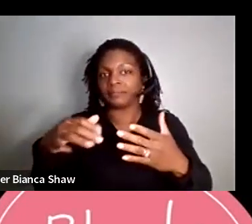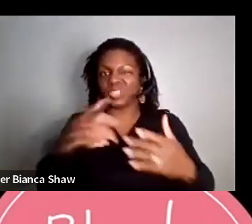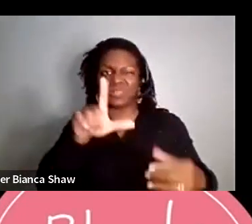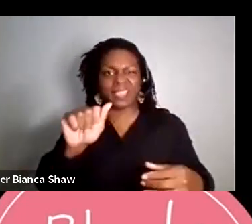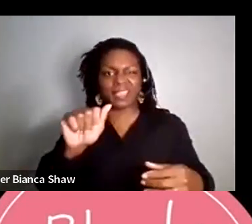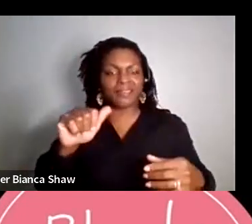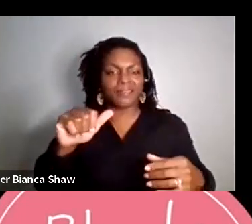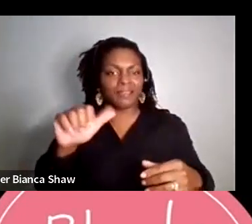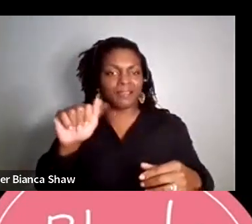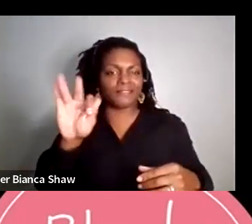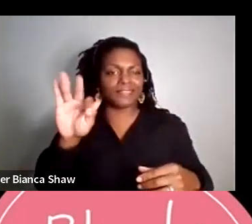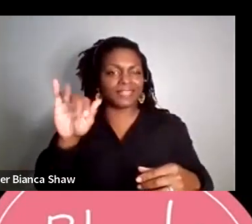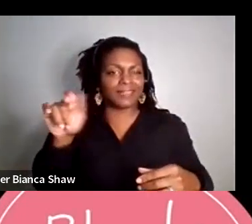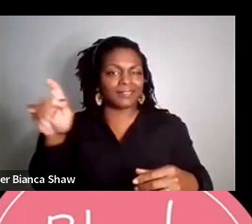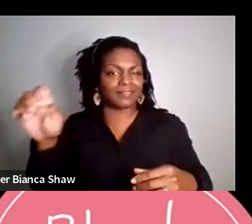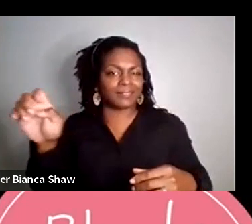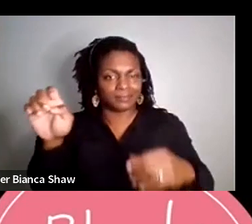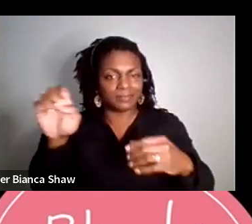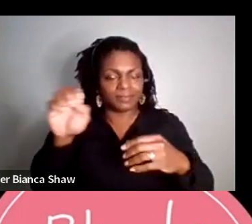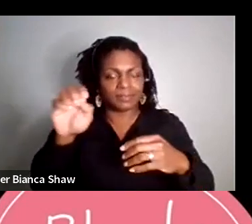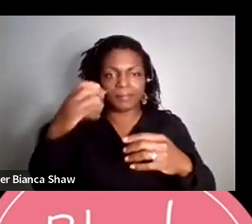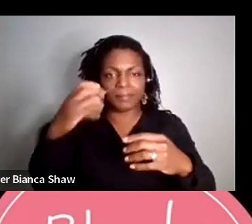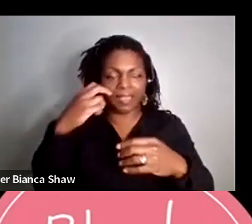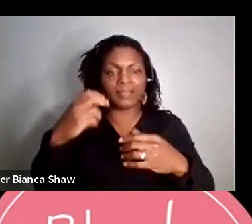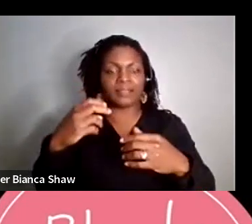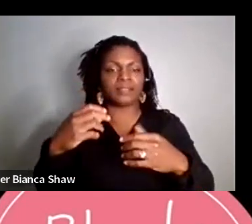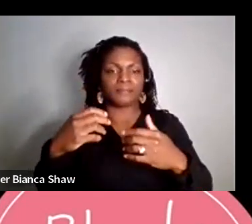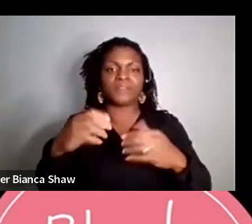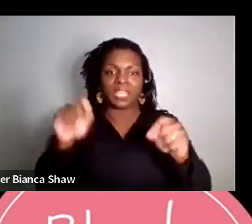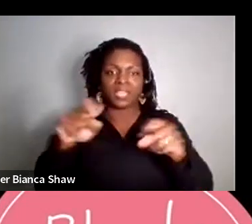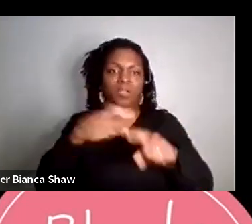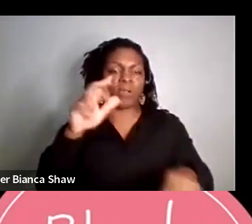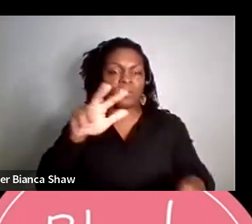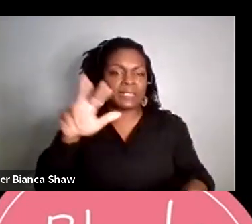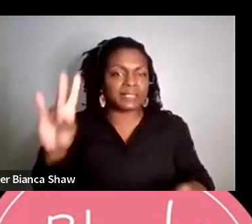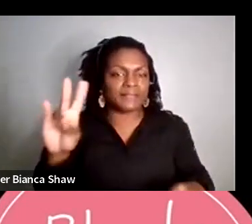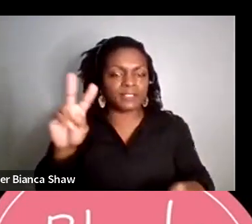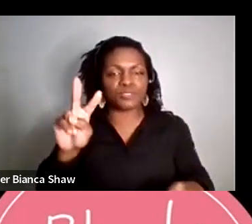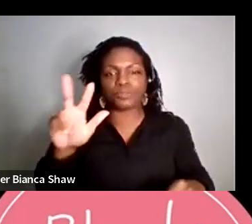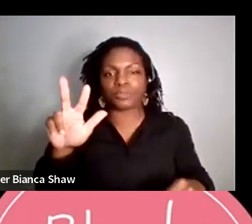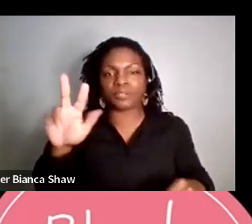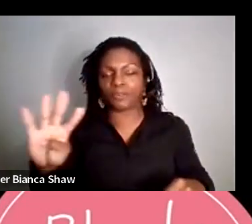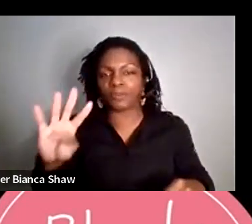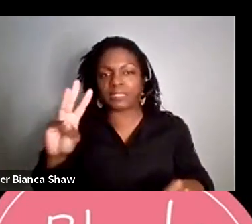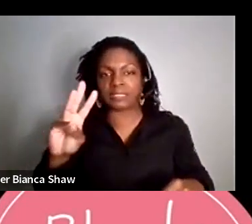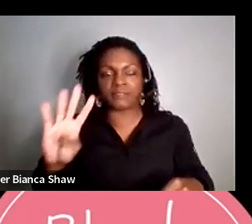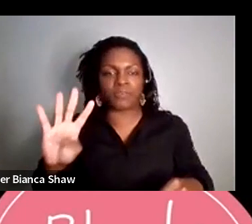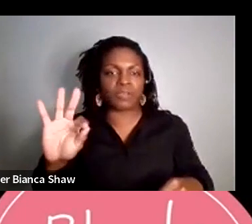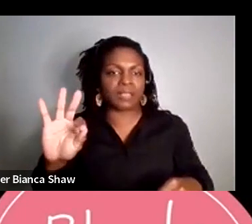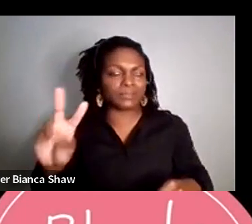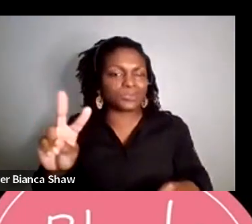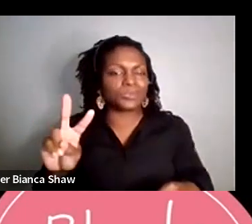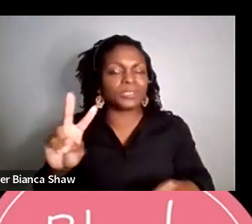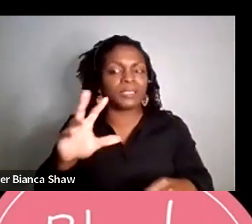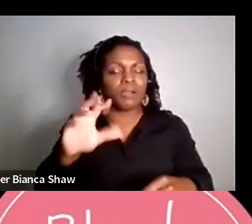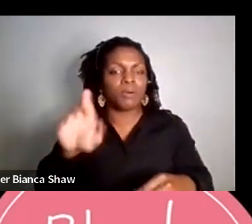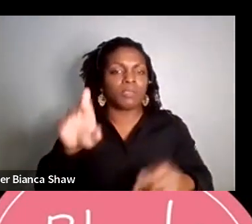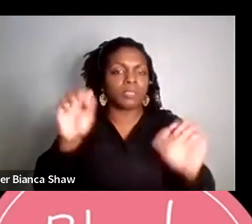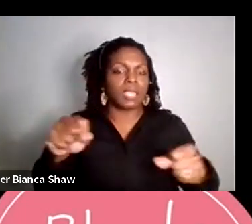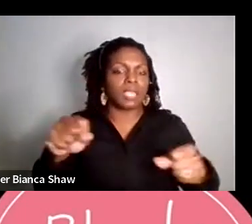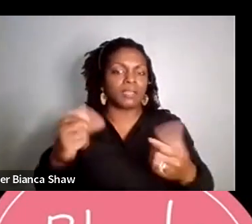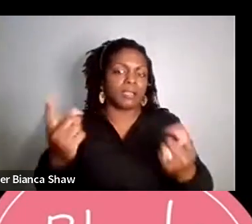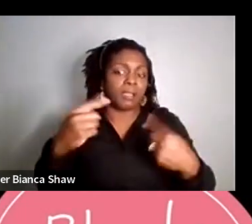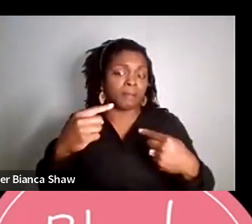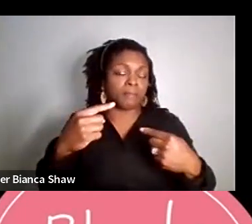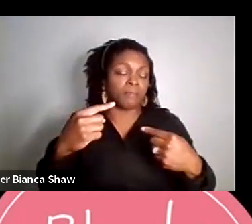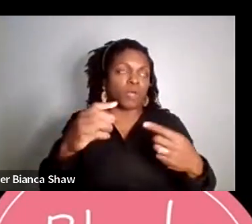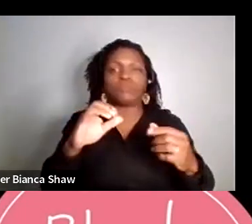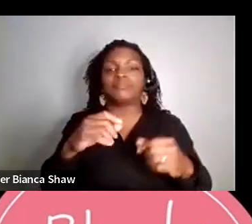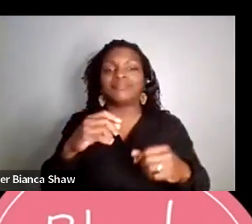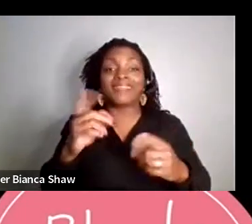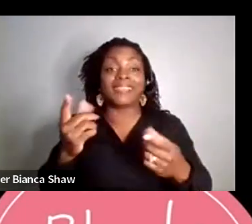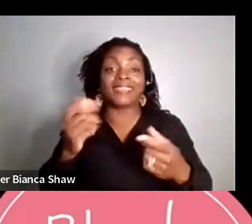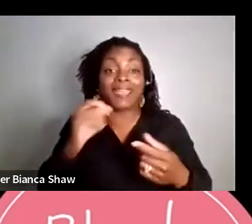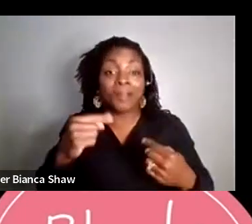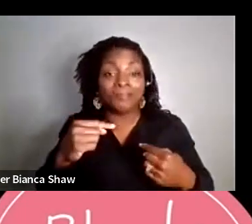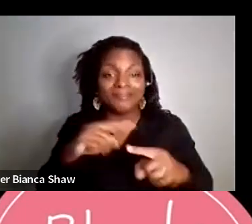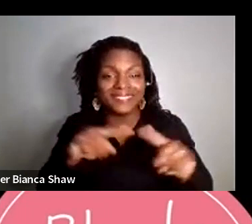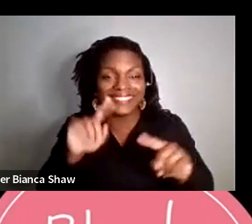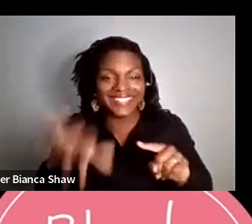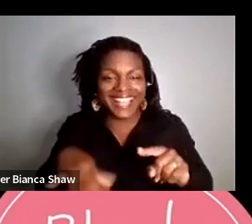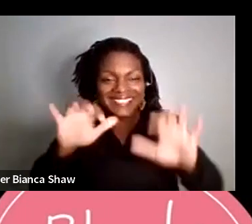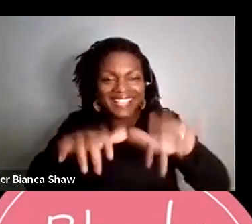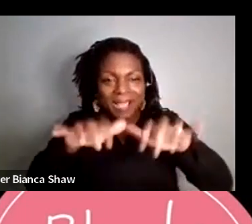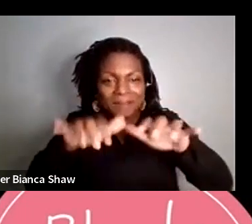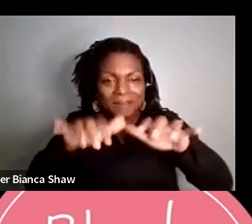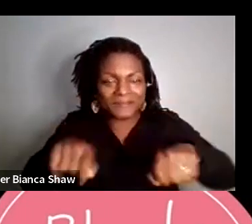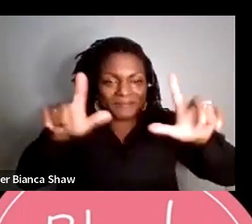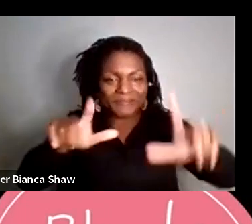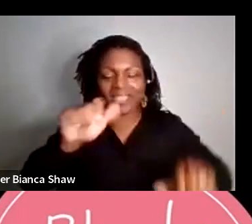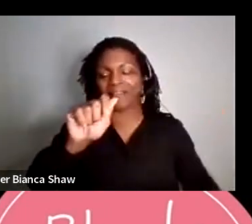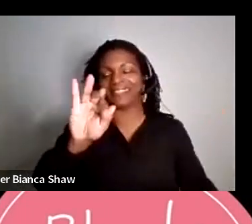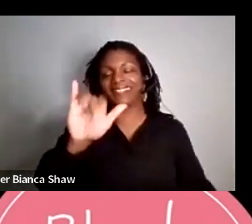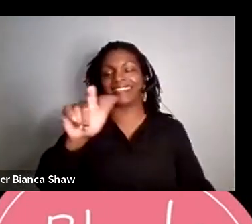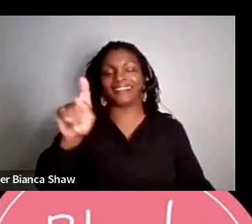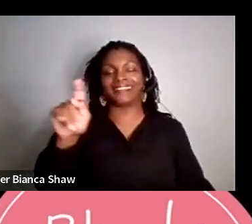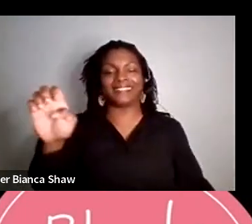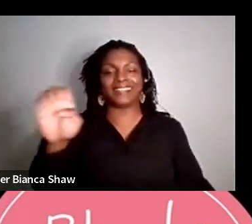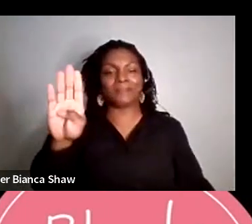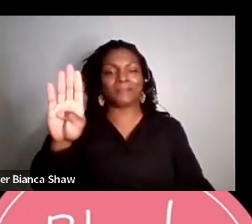We would be glad to talk to you You can call us at 337, 2, 3, 4, 6, 4, 9, 2, or you can stop by our website at a affiliated blind dot org, and we'll be glad to help you with anything